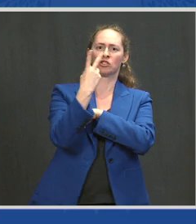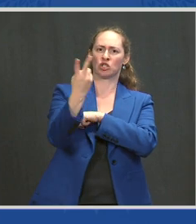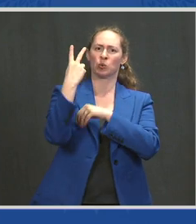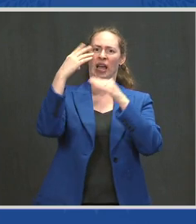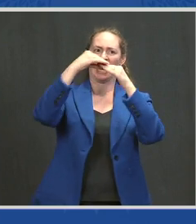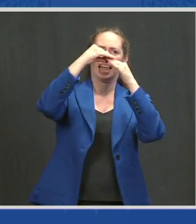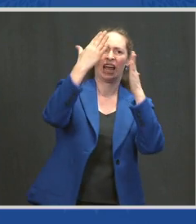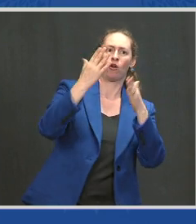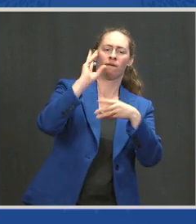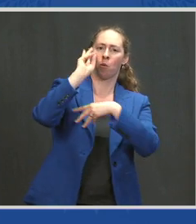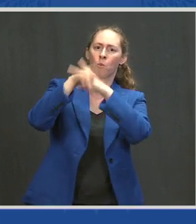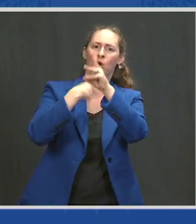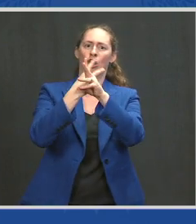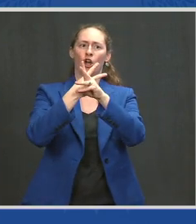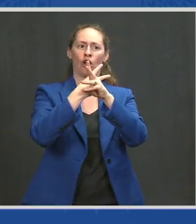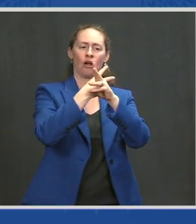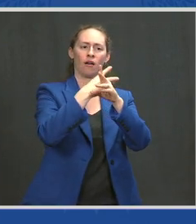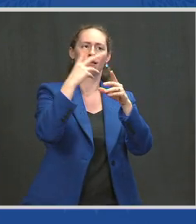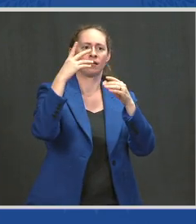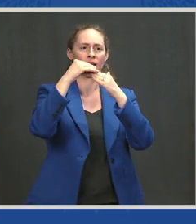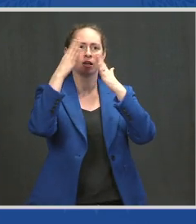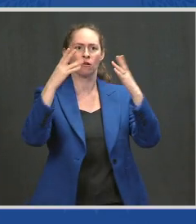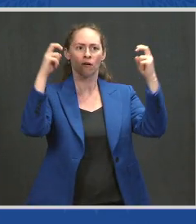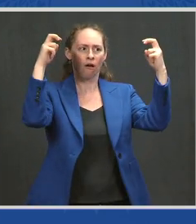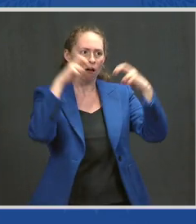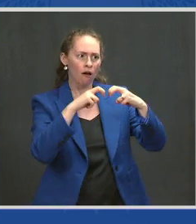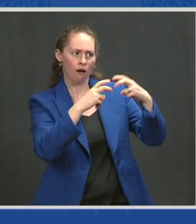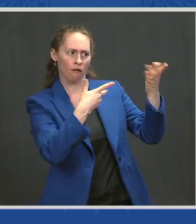across a table, going into excruciating detail?